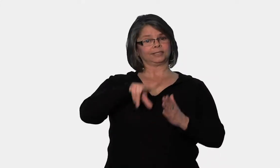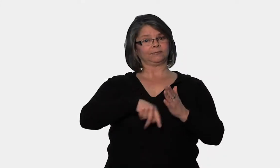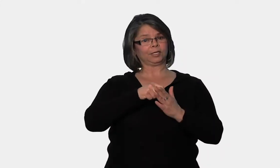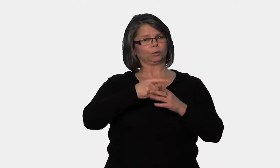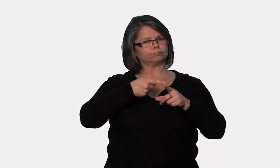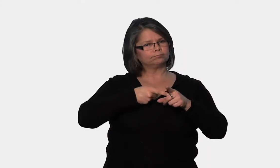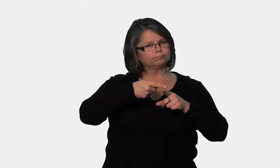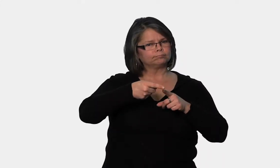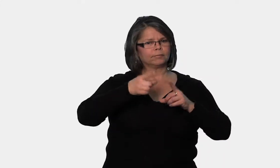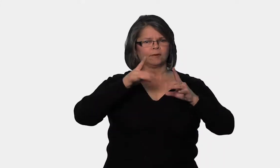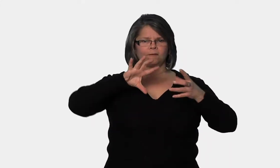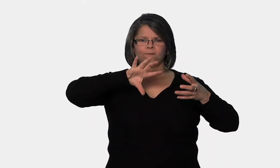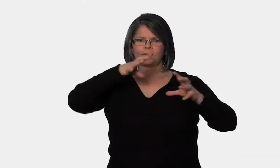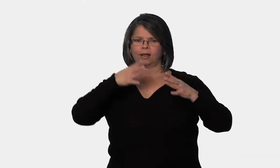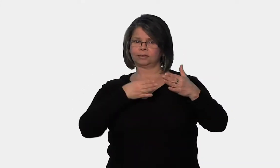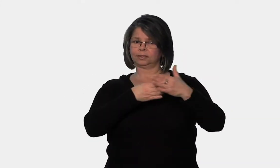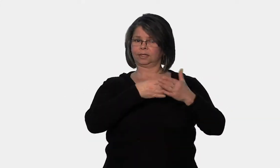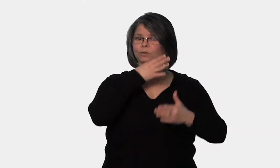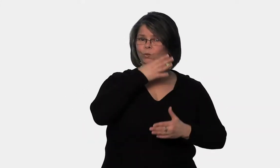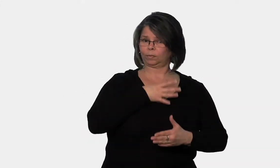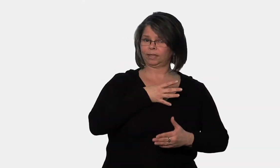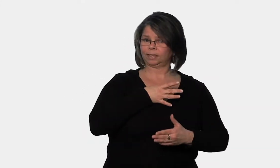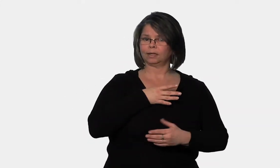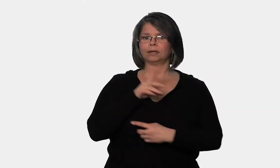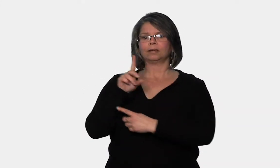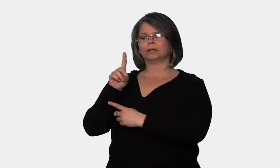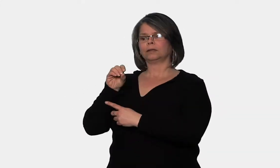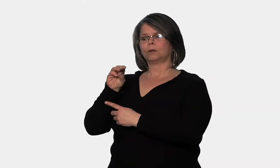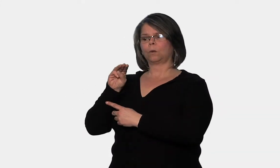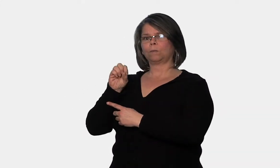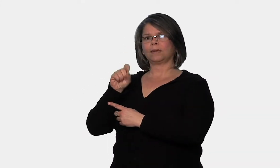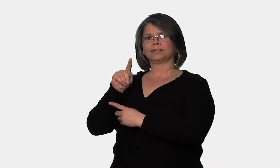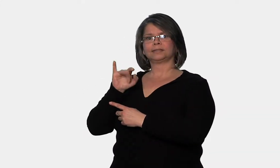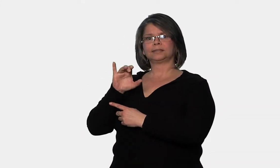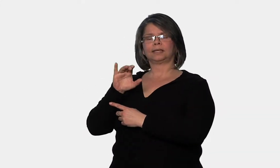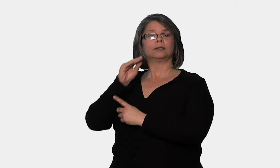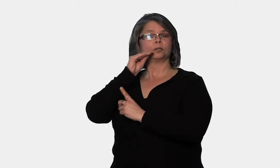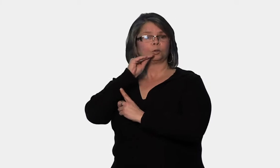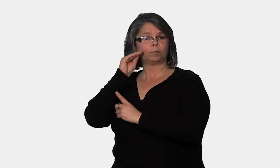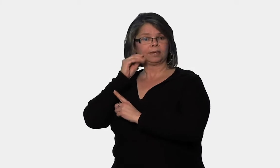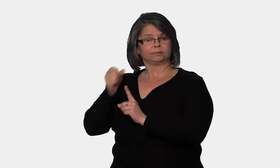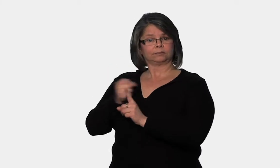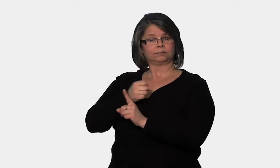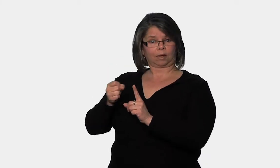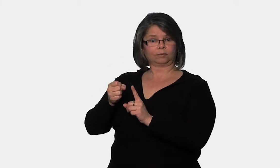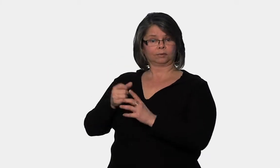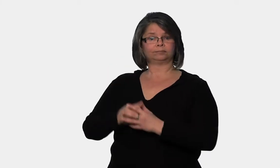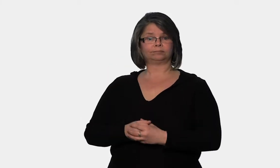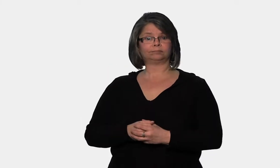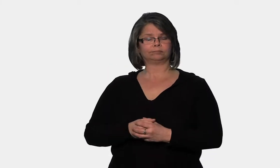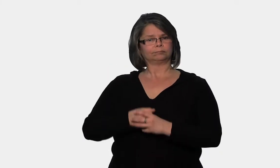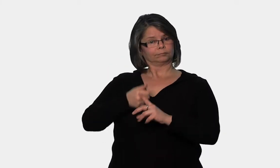This video is about one kind of violence against women – domestic assault.